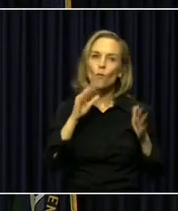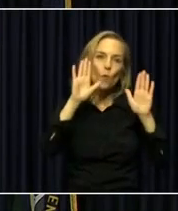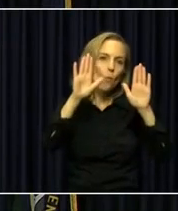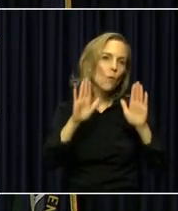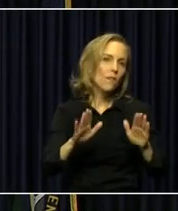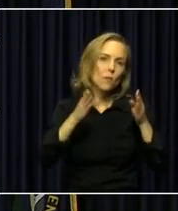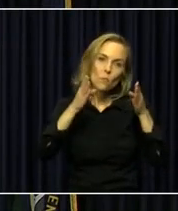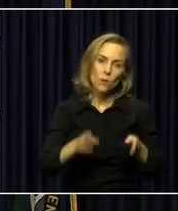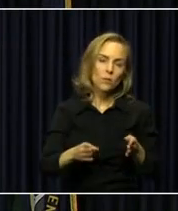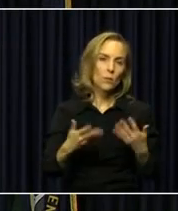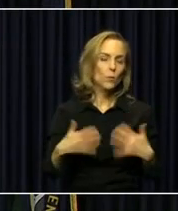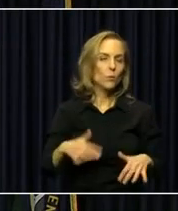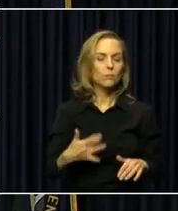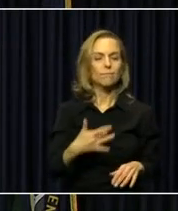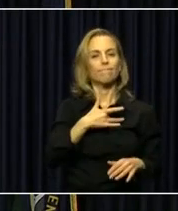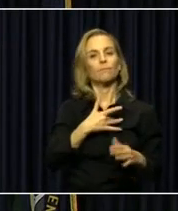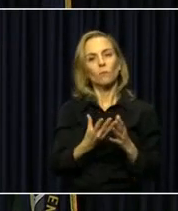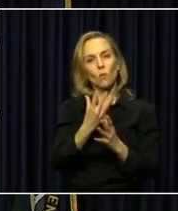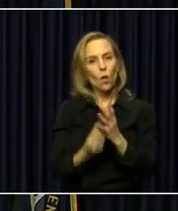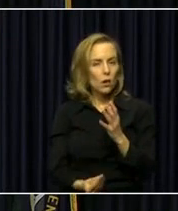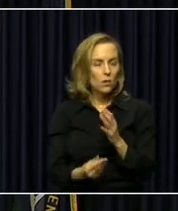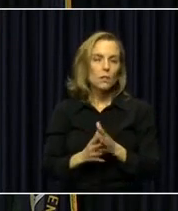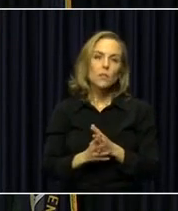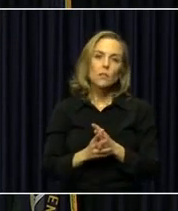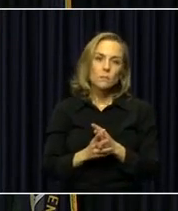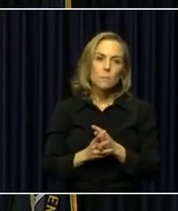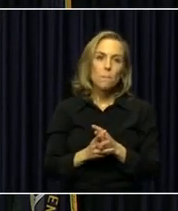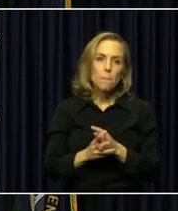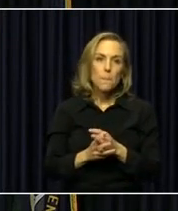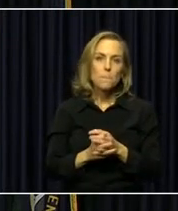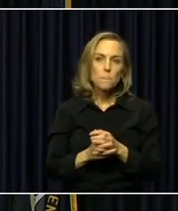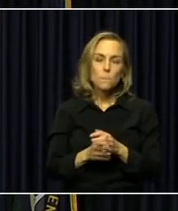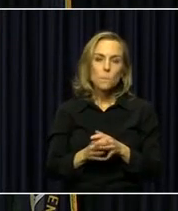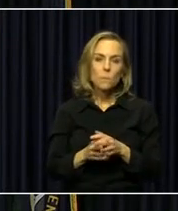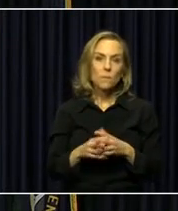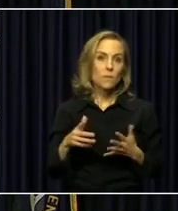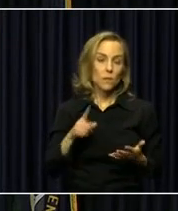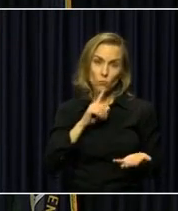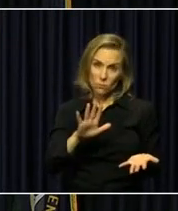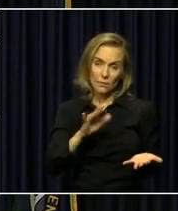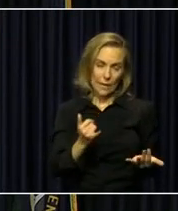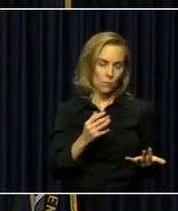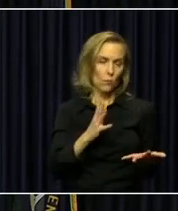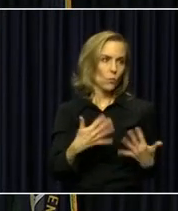SO AFTER THAT, YOU'VE HEARD ABOUT MEDICAL STUDENTS WHO